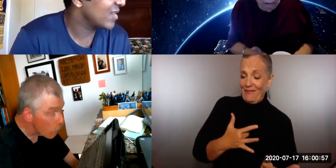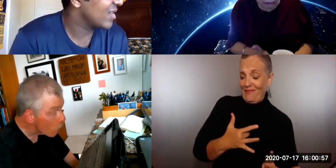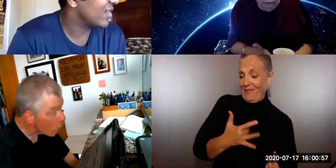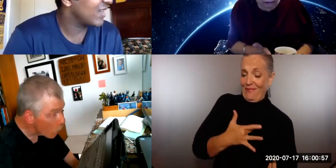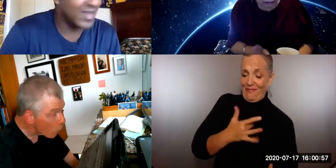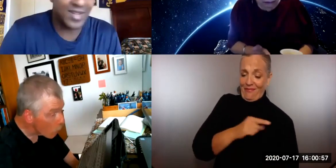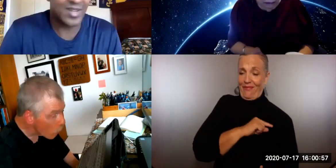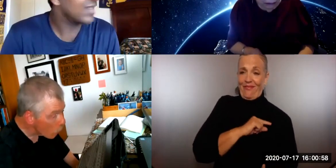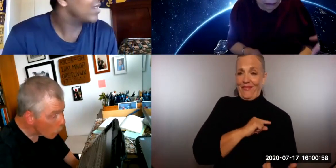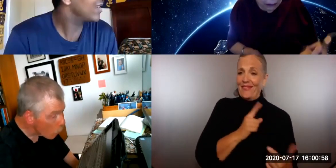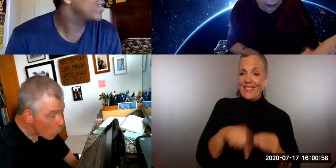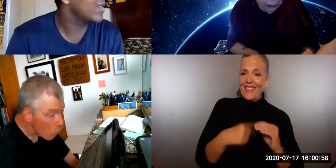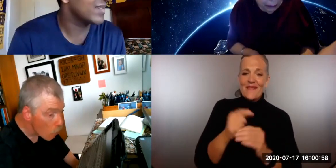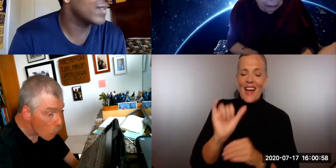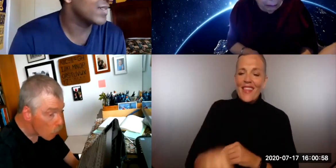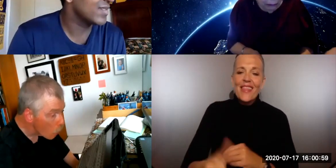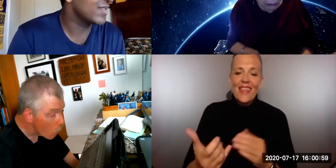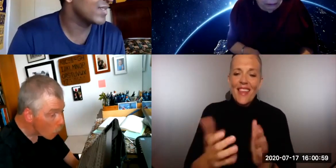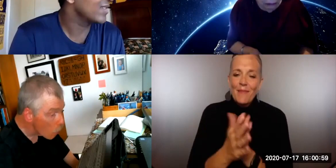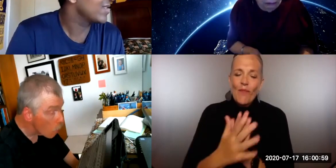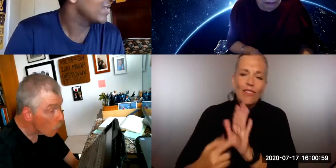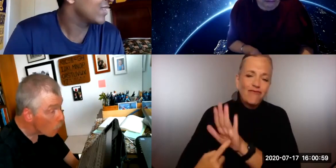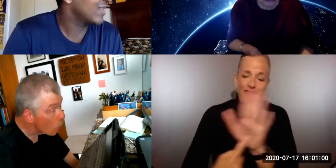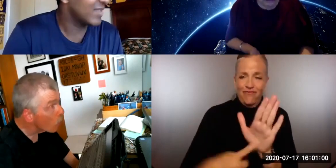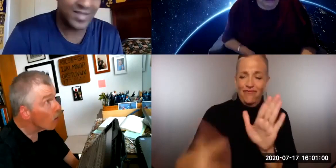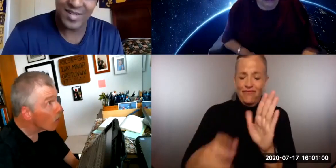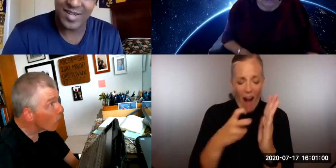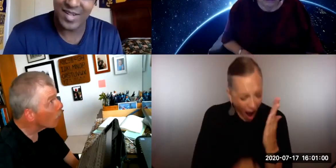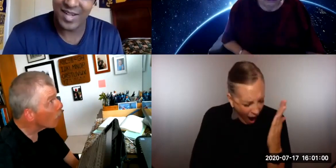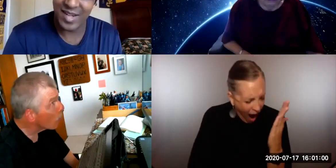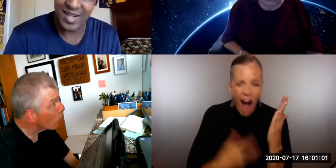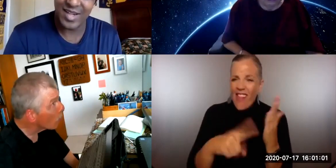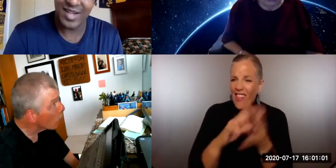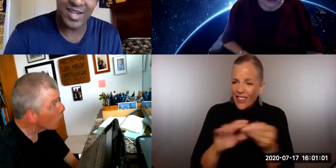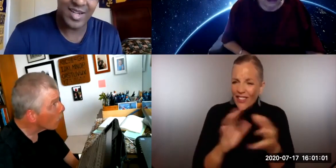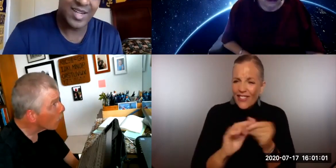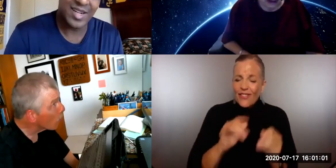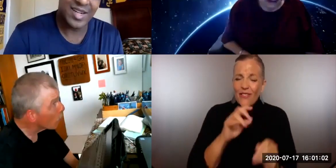What is remarkable is that so much of her story is our story too.